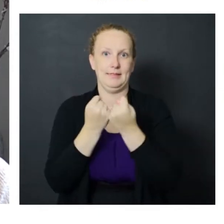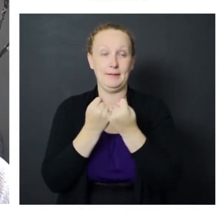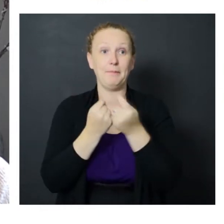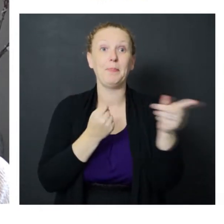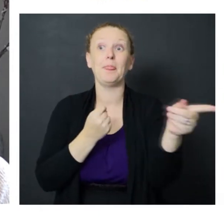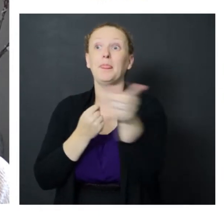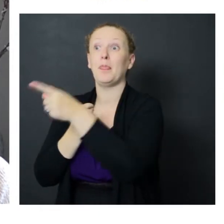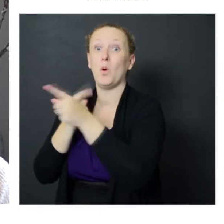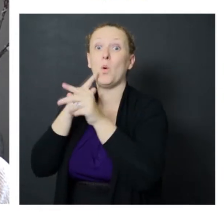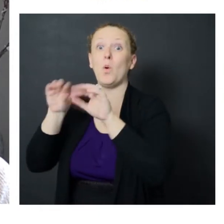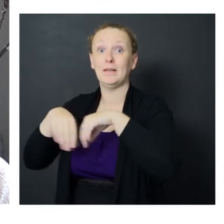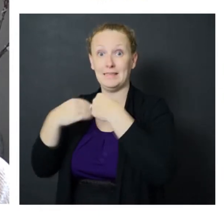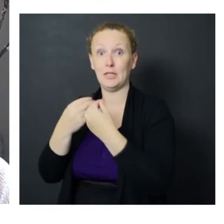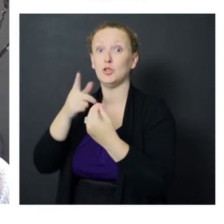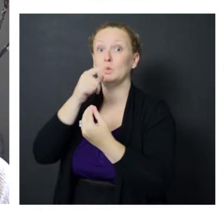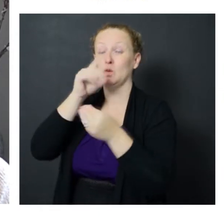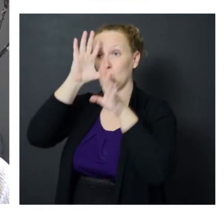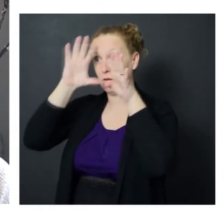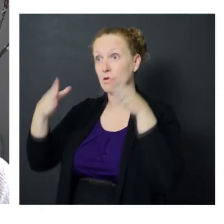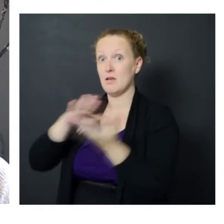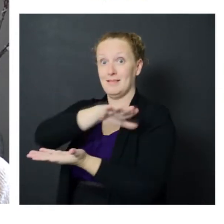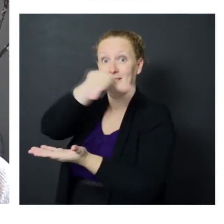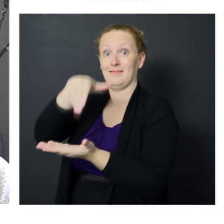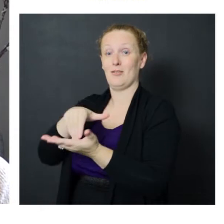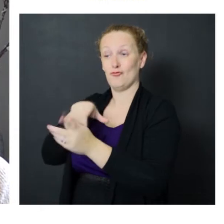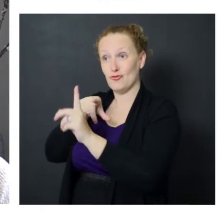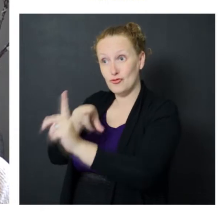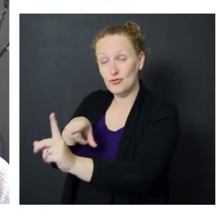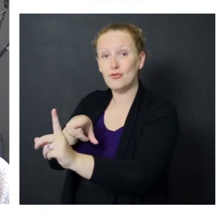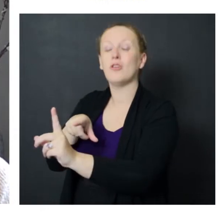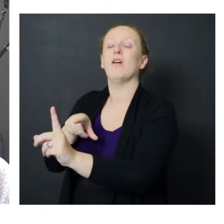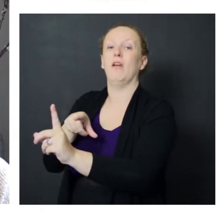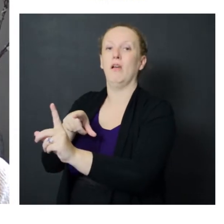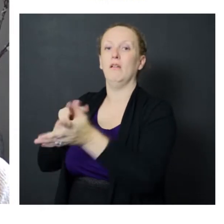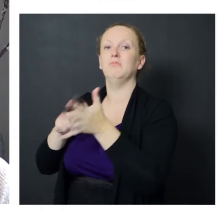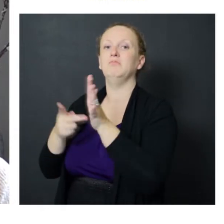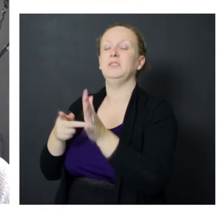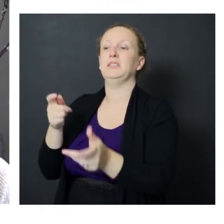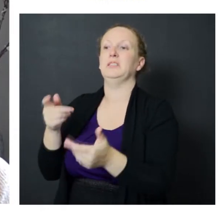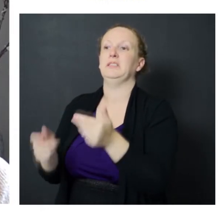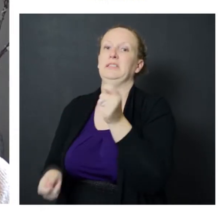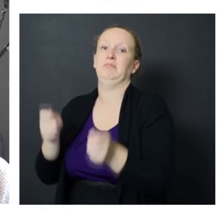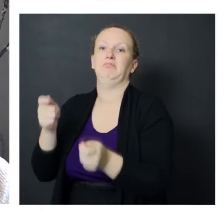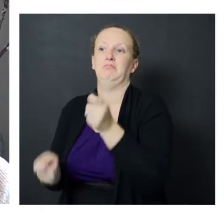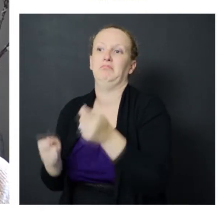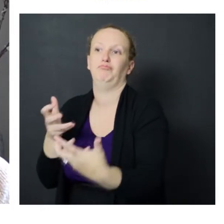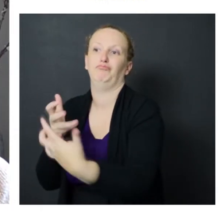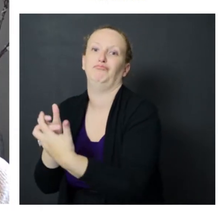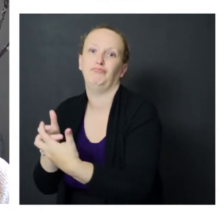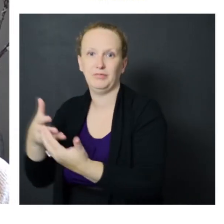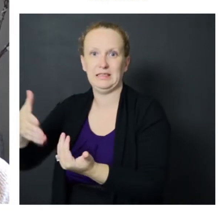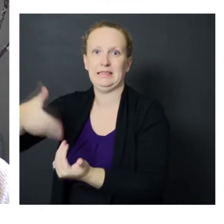to adapt and, ah, function to the best of the ability under the circumstances. Yes, they took time.